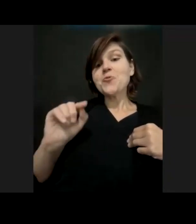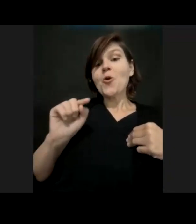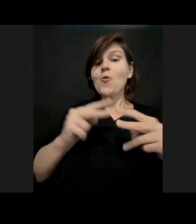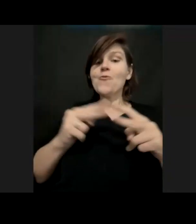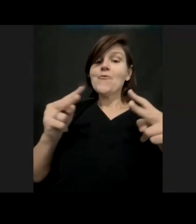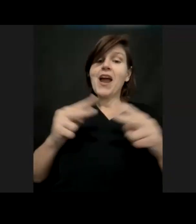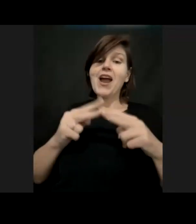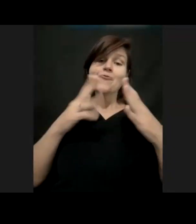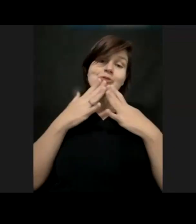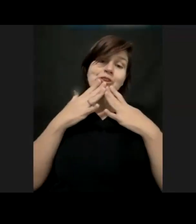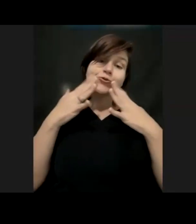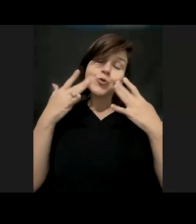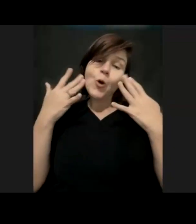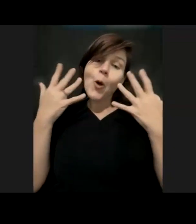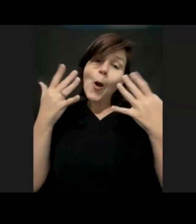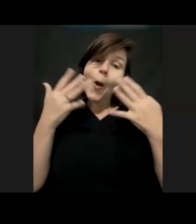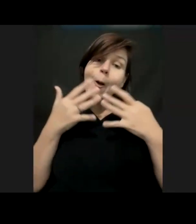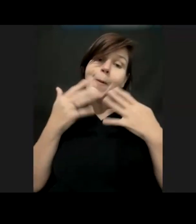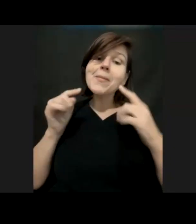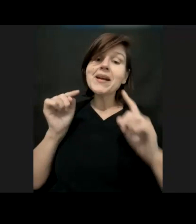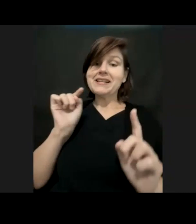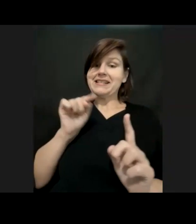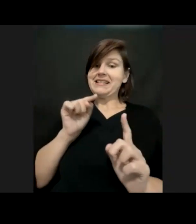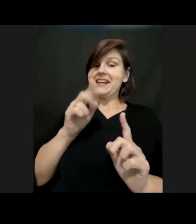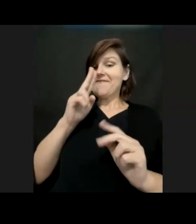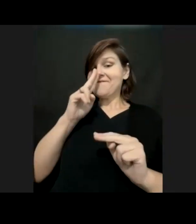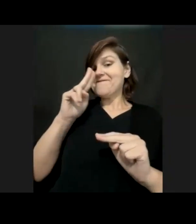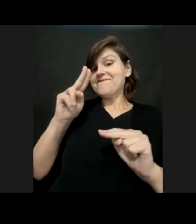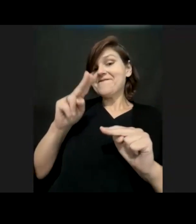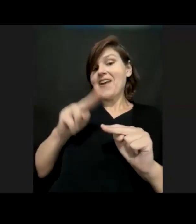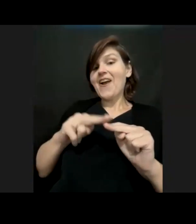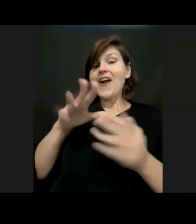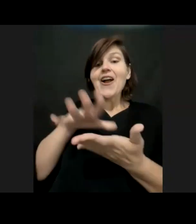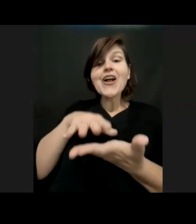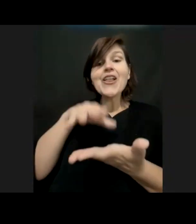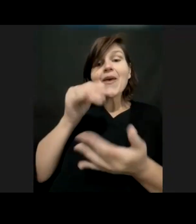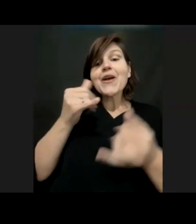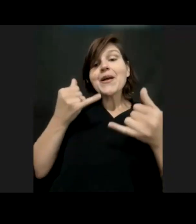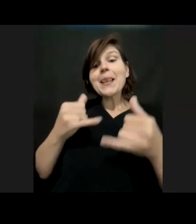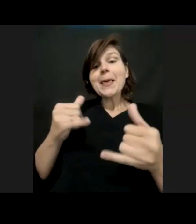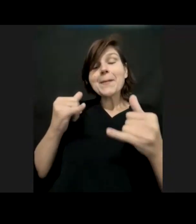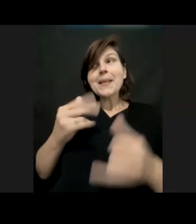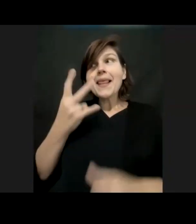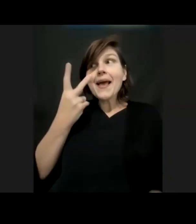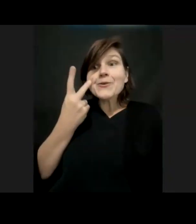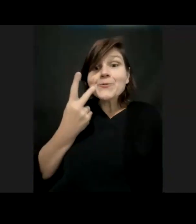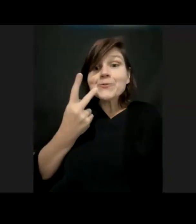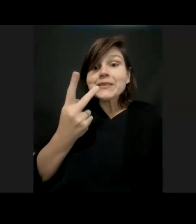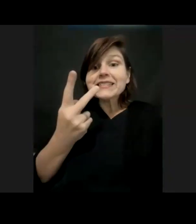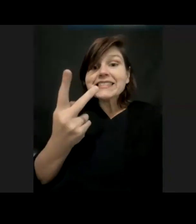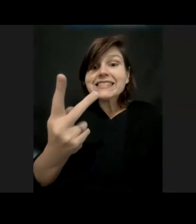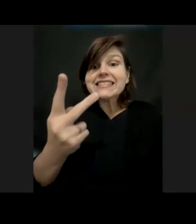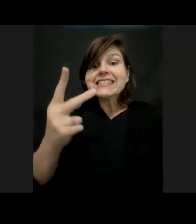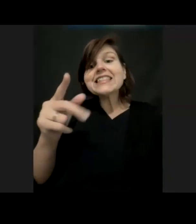It's been fun to learn and play and we’ll see you, Little Marvin, on another day!